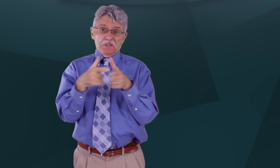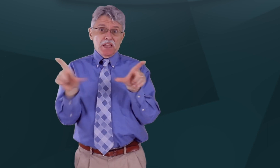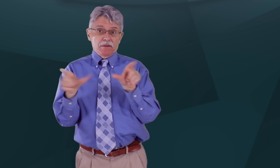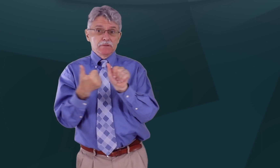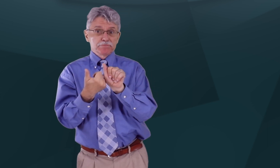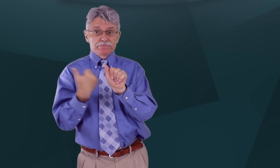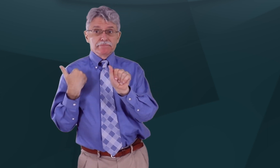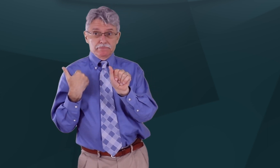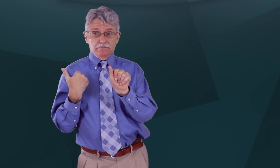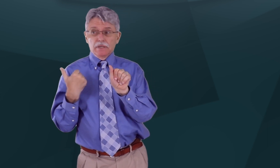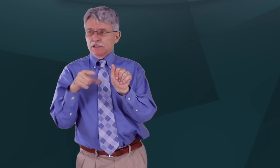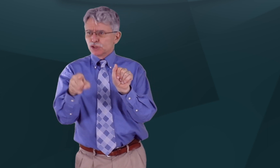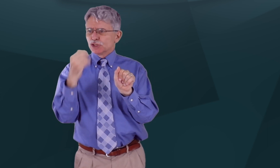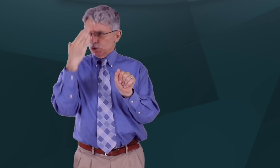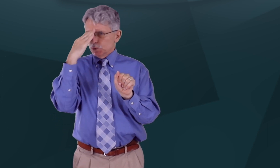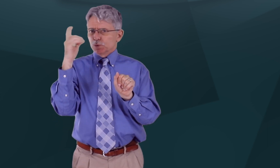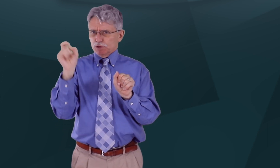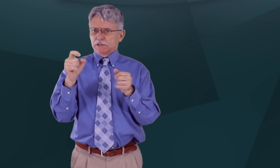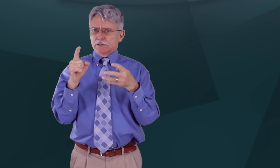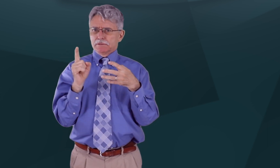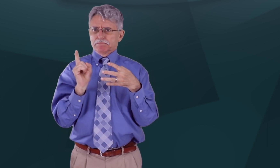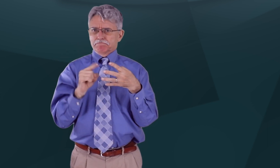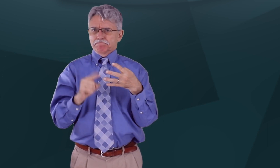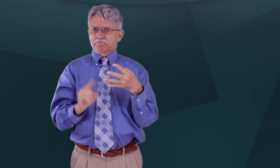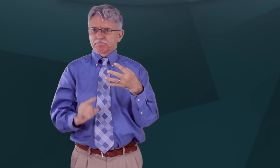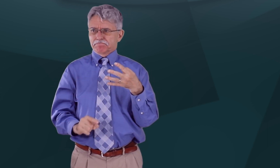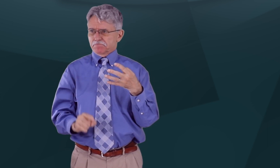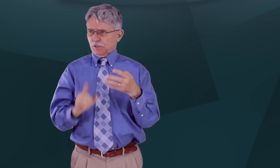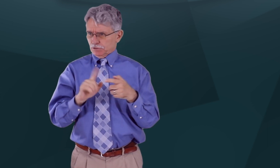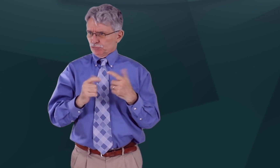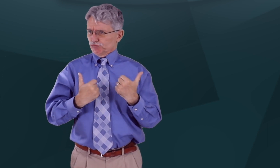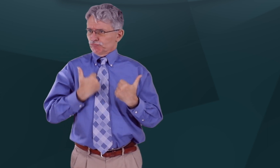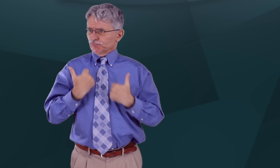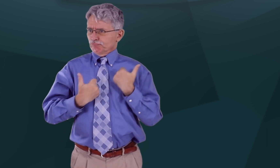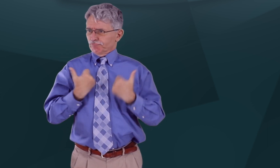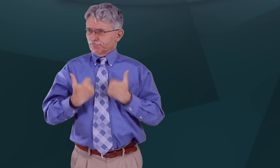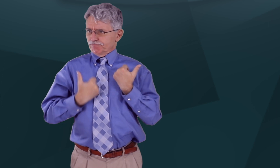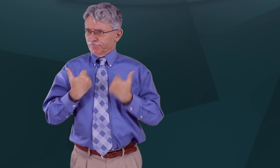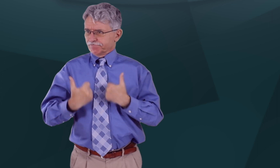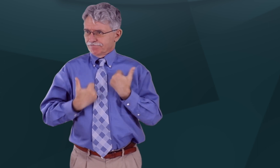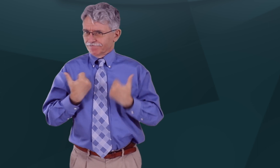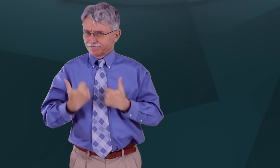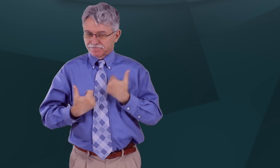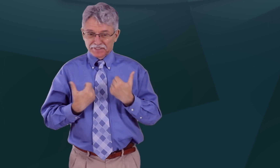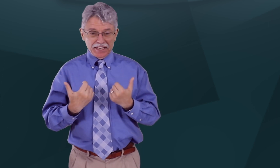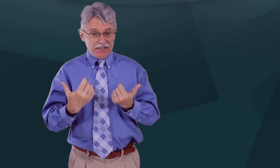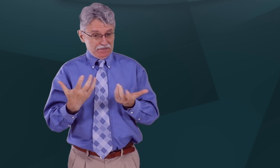And still linguistically delayed, but she knew what she needed and she had the confidence